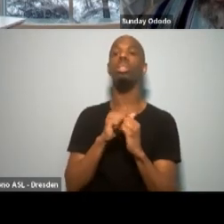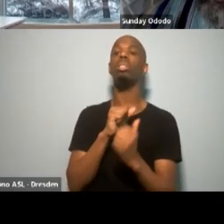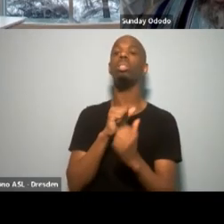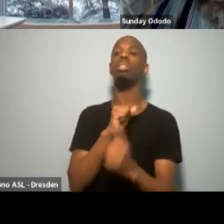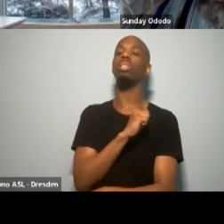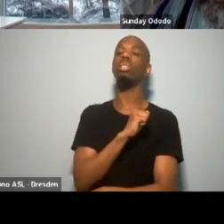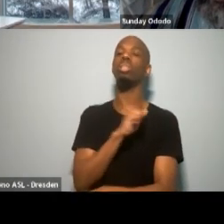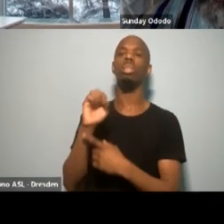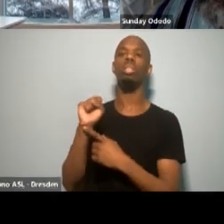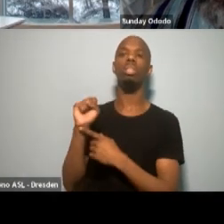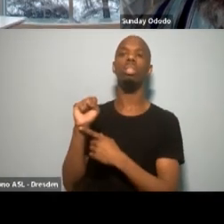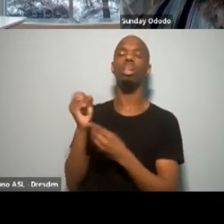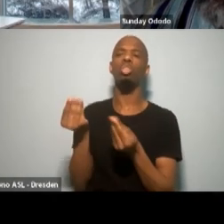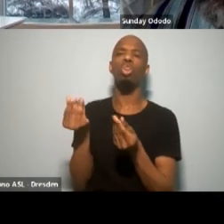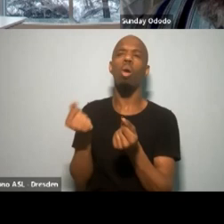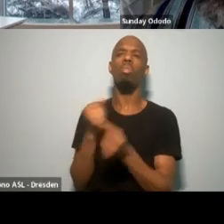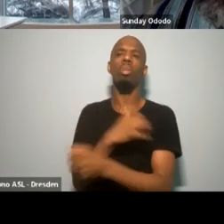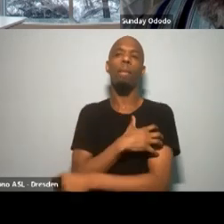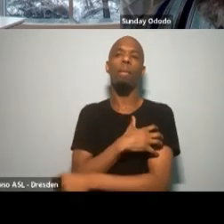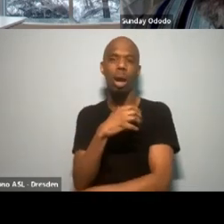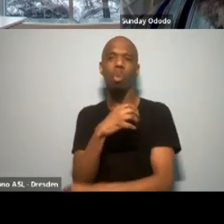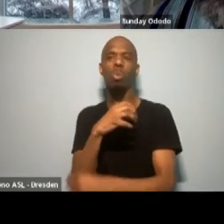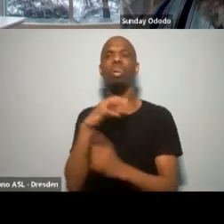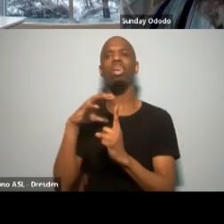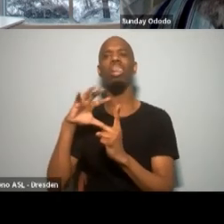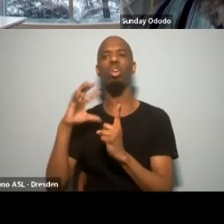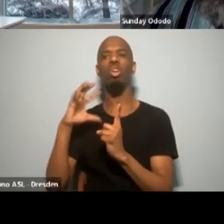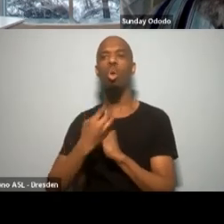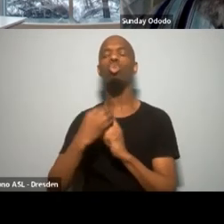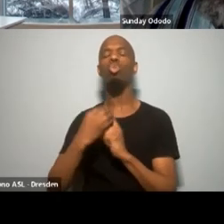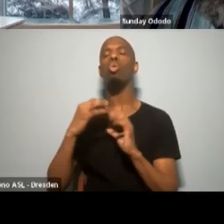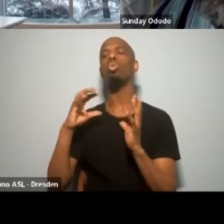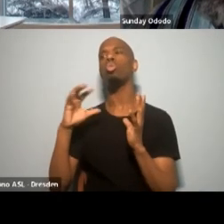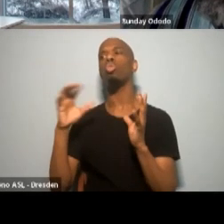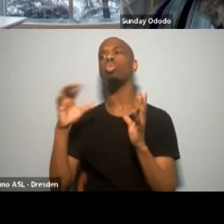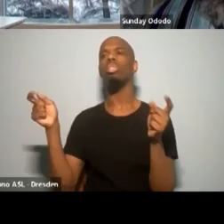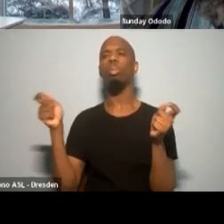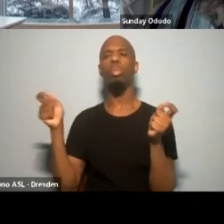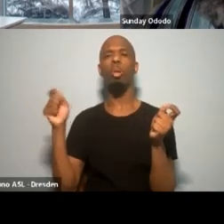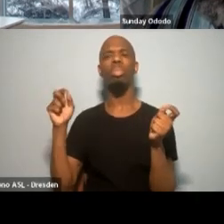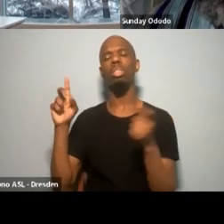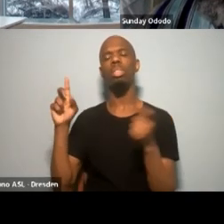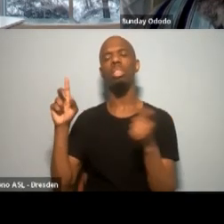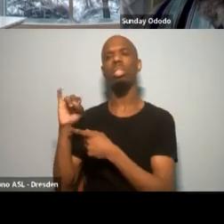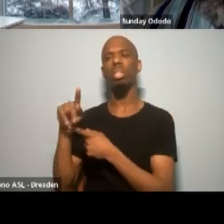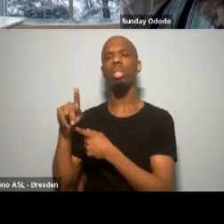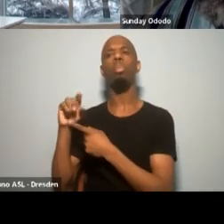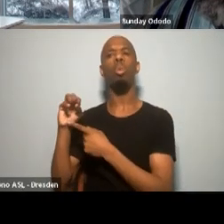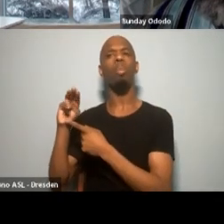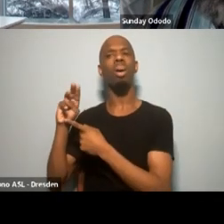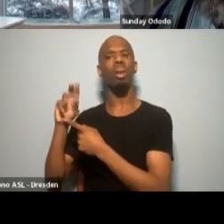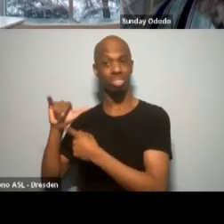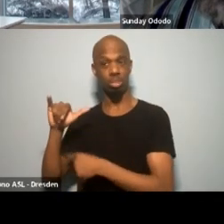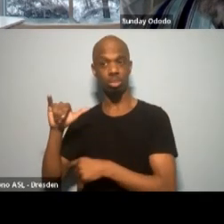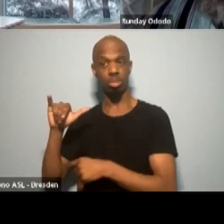I think that's kind of the, when Professor Schneider was talking about it, it's really kind of,